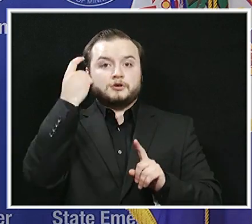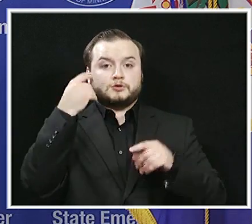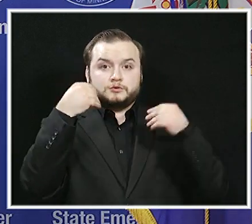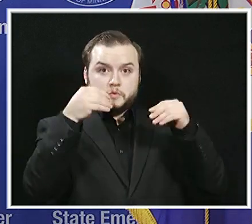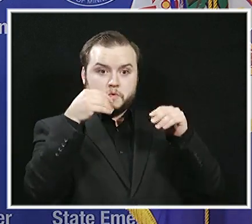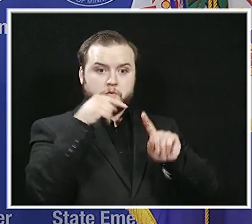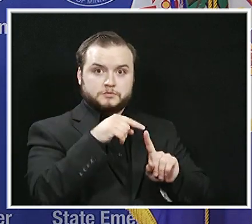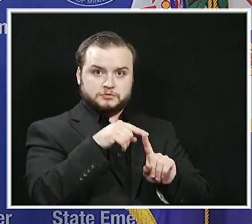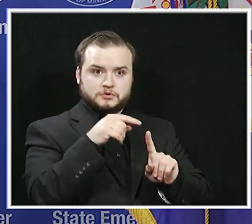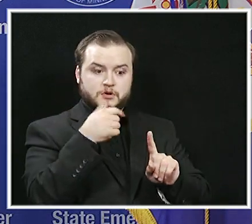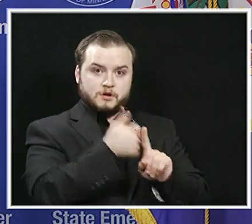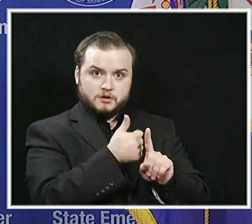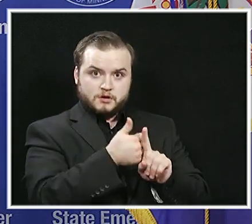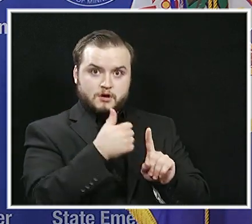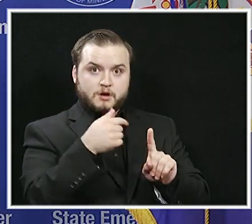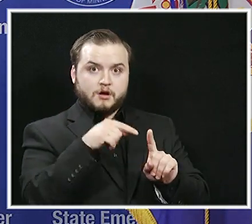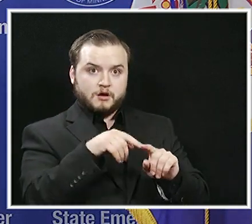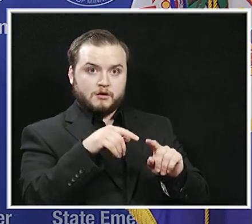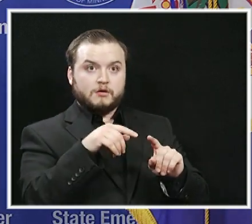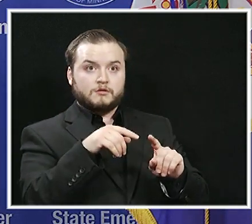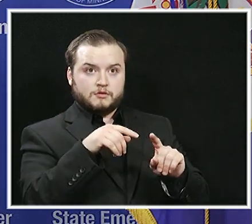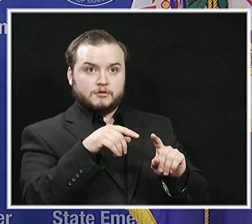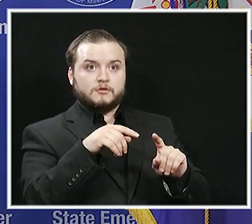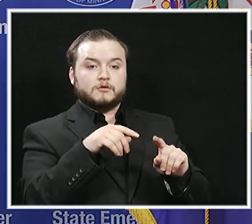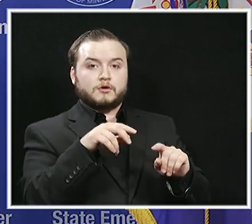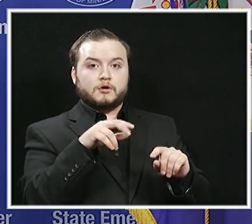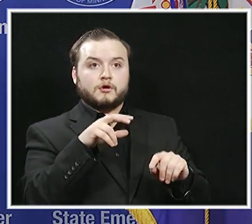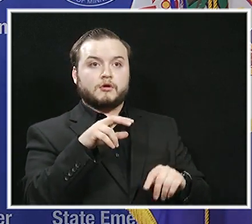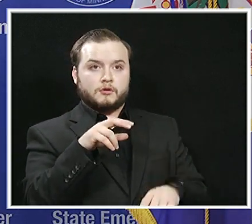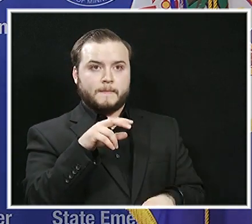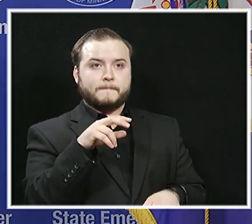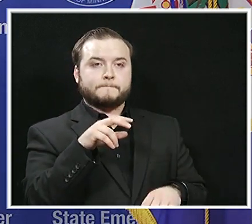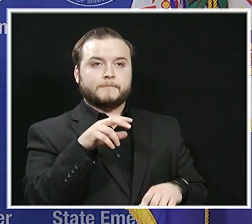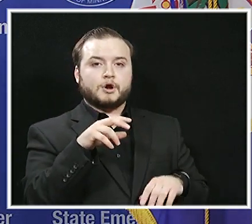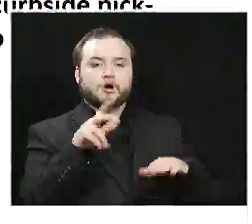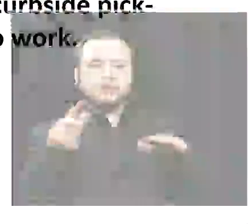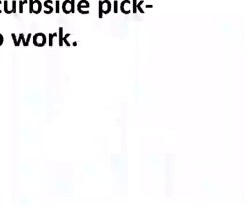But we are moving retail businesses to reopen operations for curbside pickup and delivery, putting